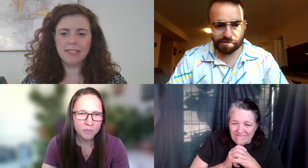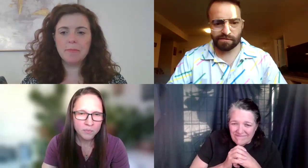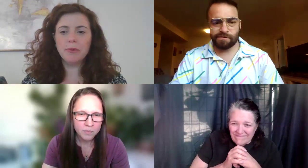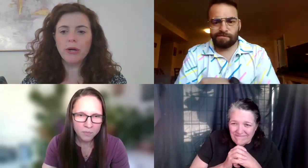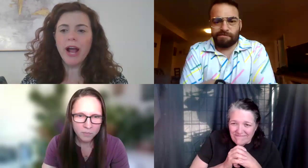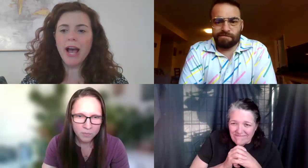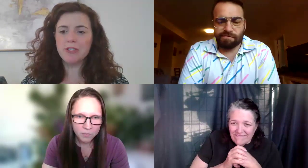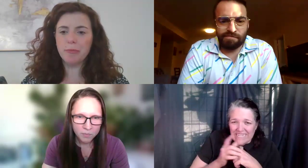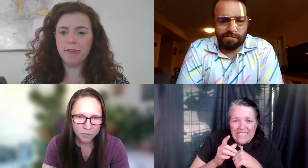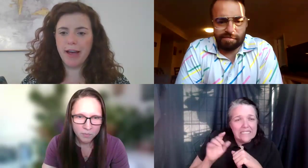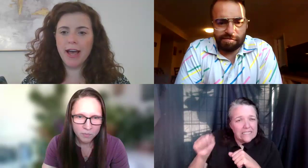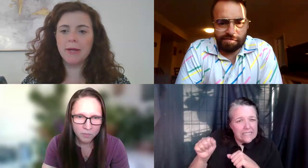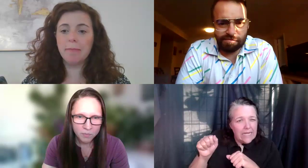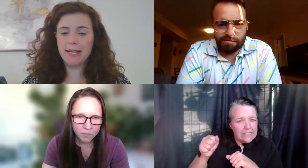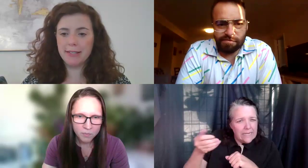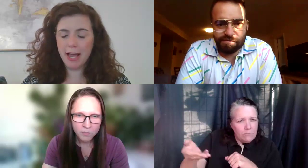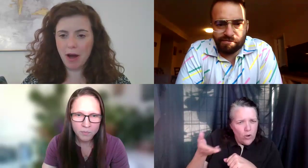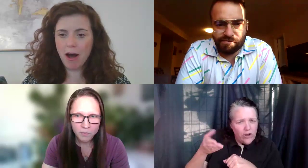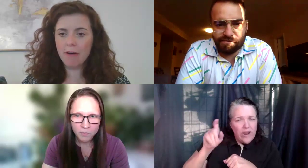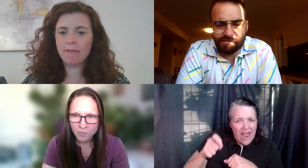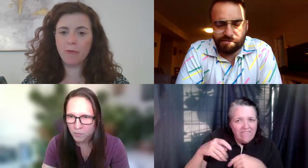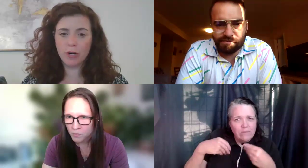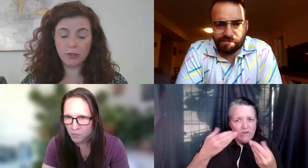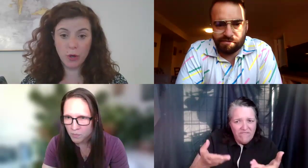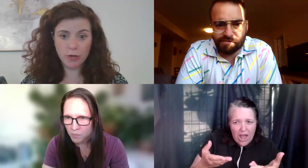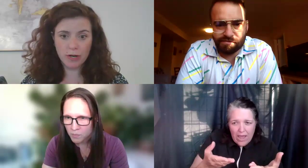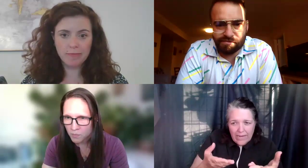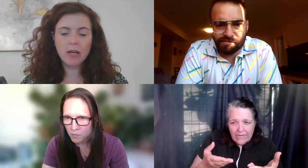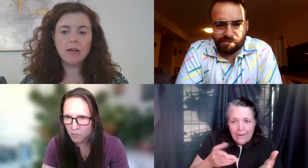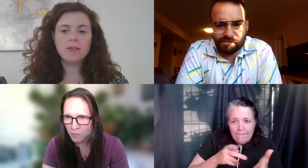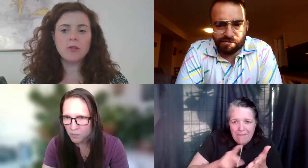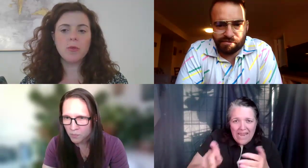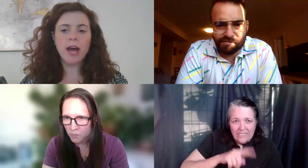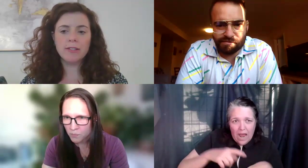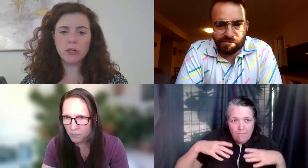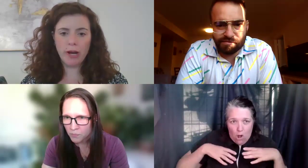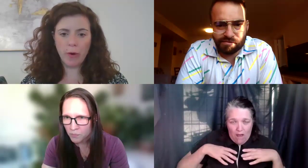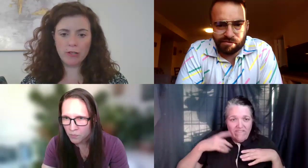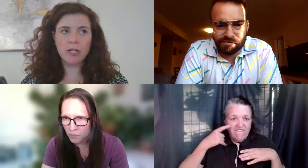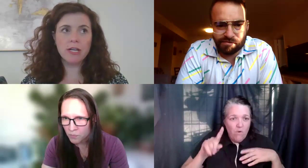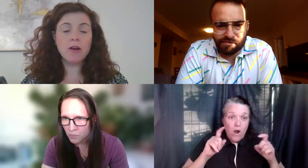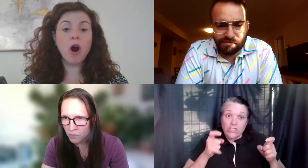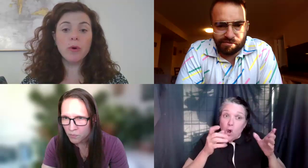Does an employer have to provide paid time off for a donor? So that is a great question and our